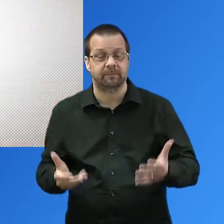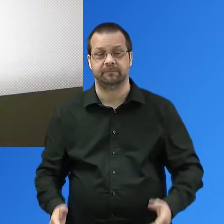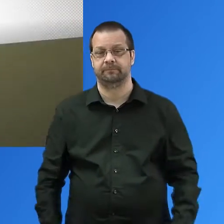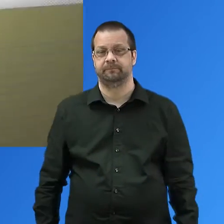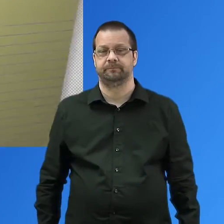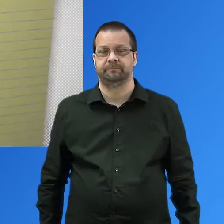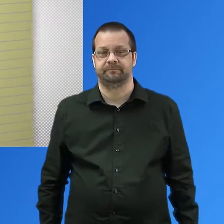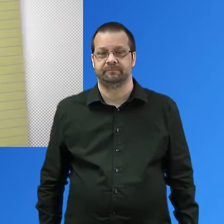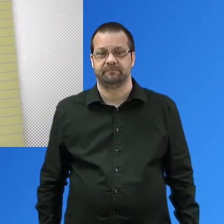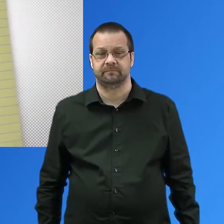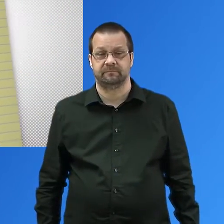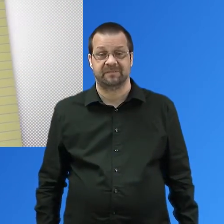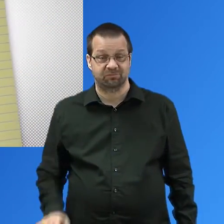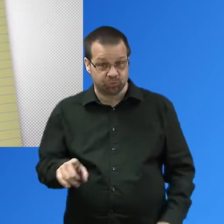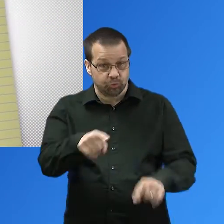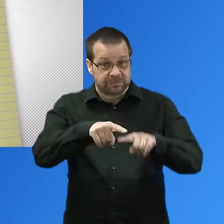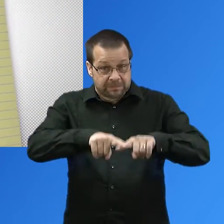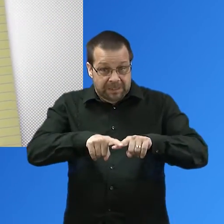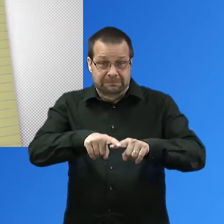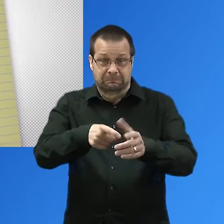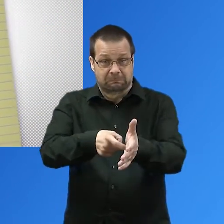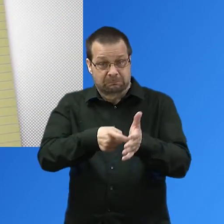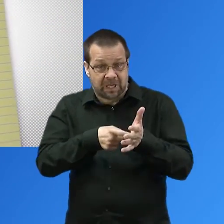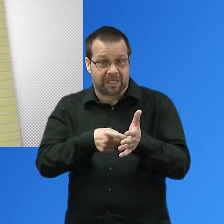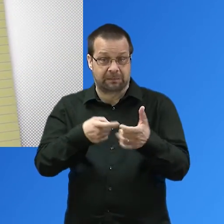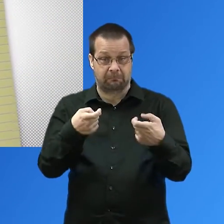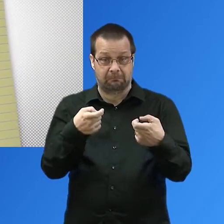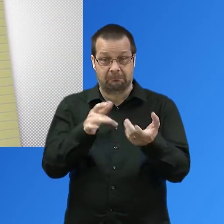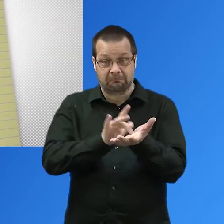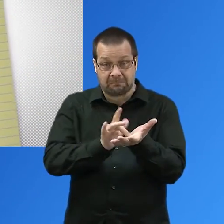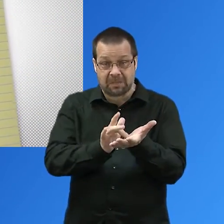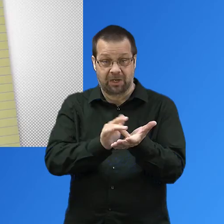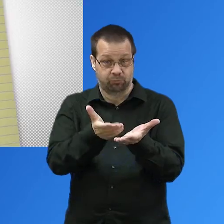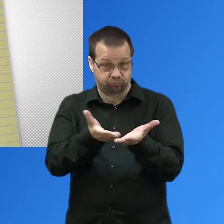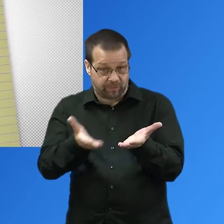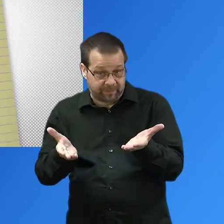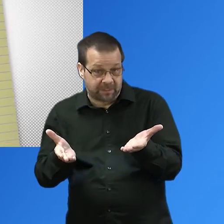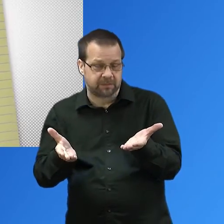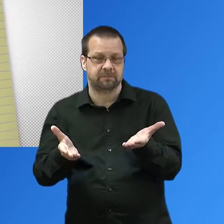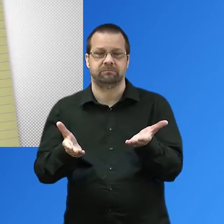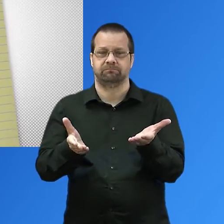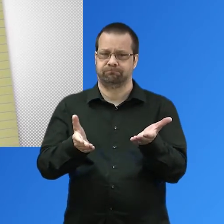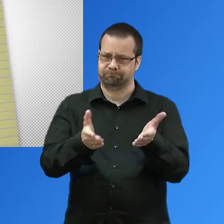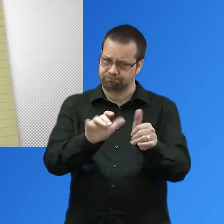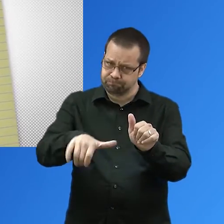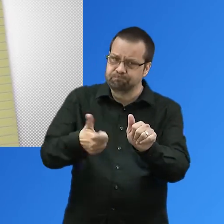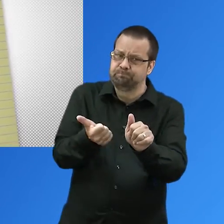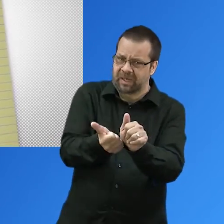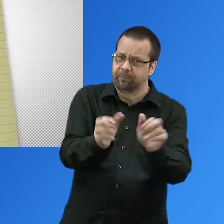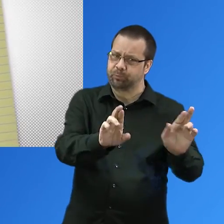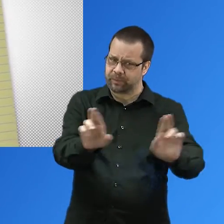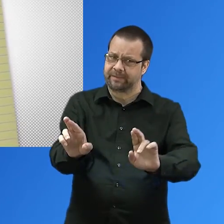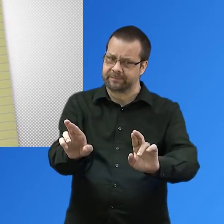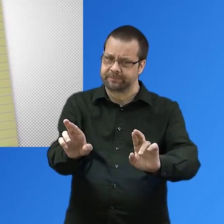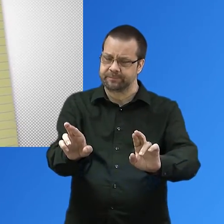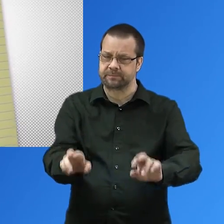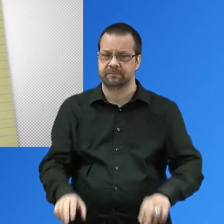If you rely on medical support equipment, have a backup plan before the outage occurs to make sure your medical needs are met.